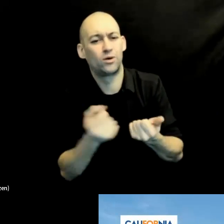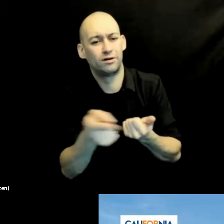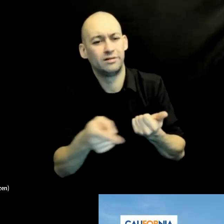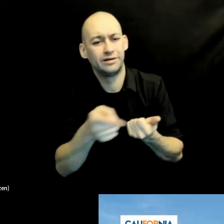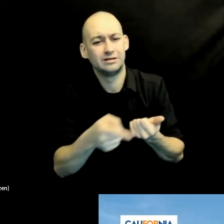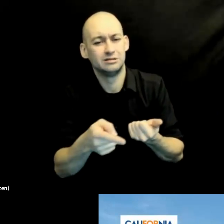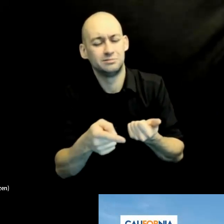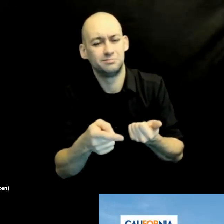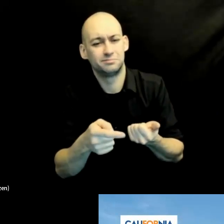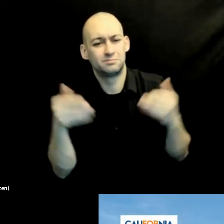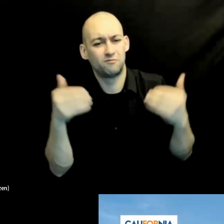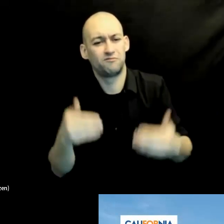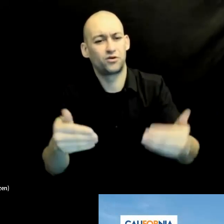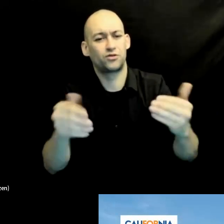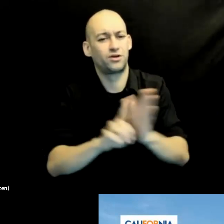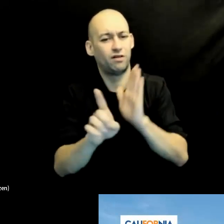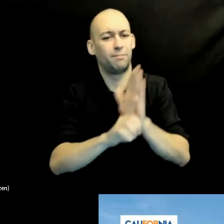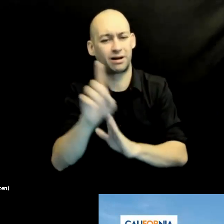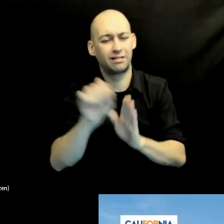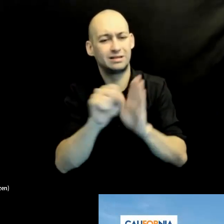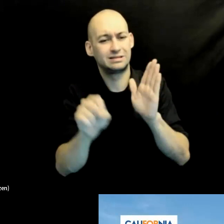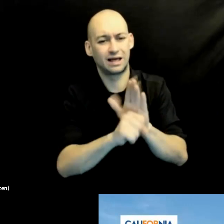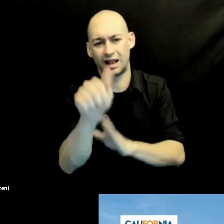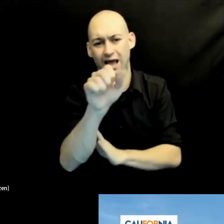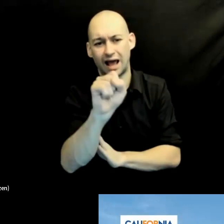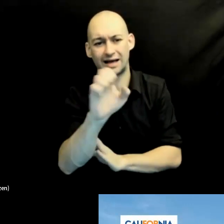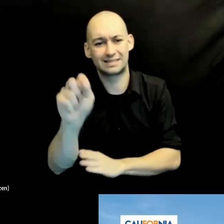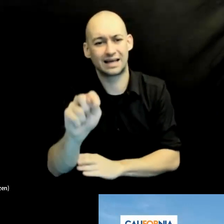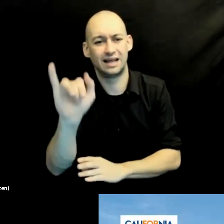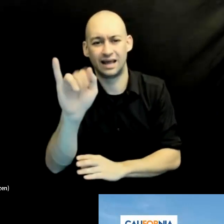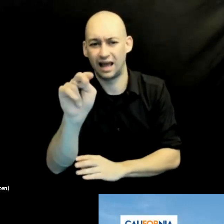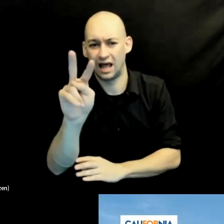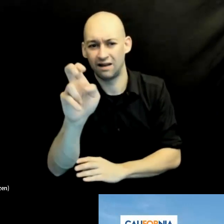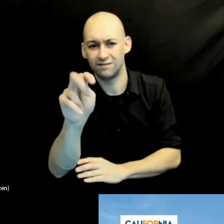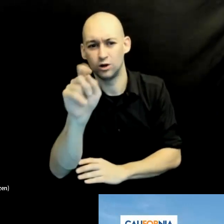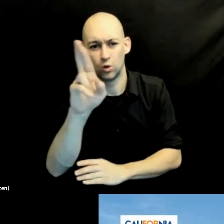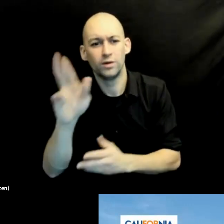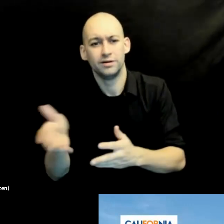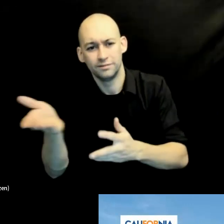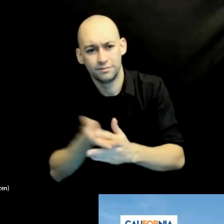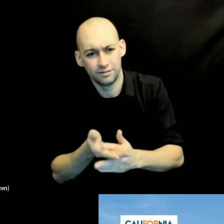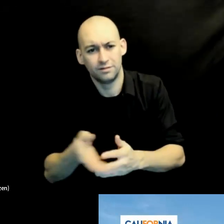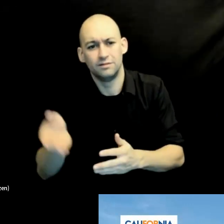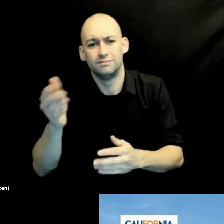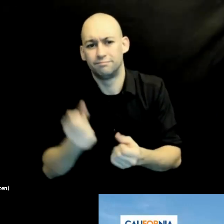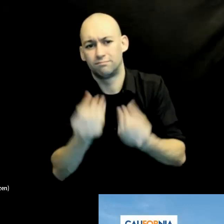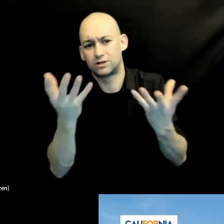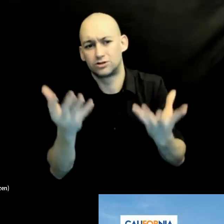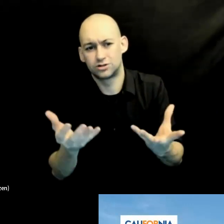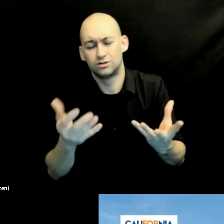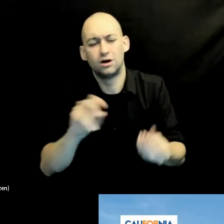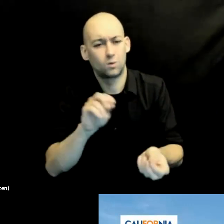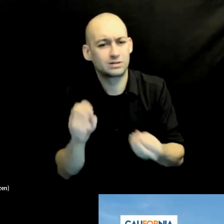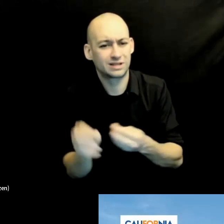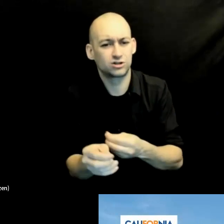further development of a state asset inventory of you know, organizations, funding programs,